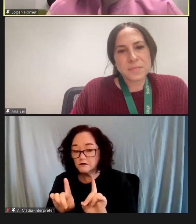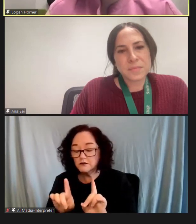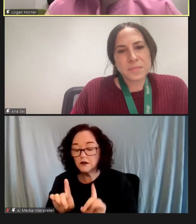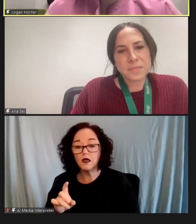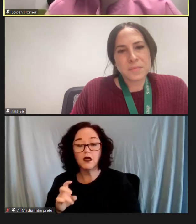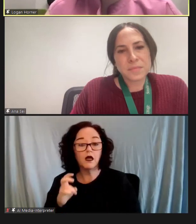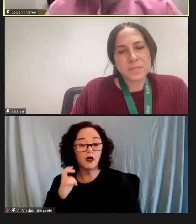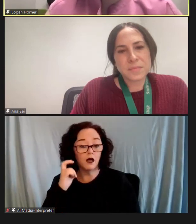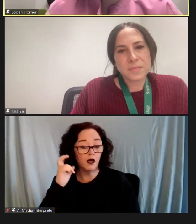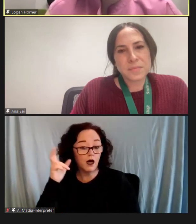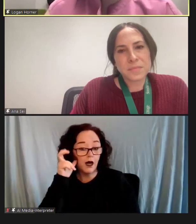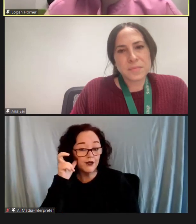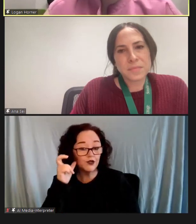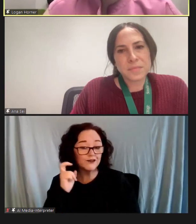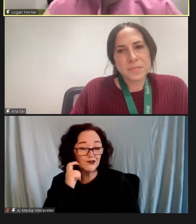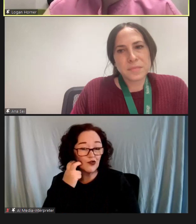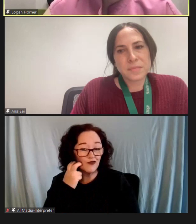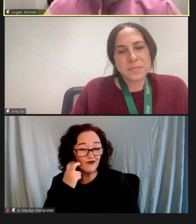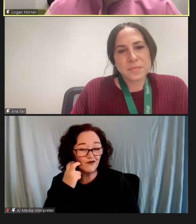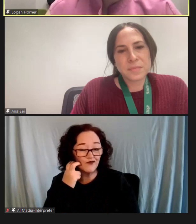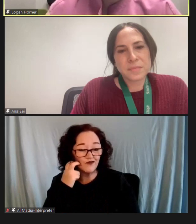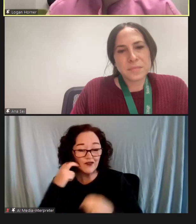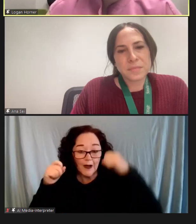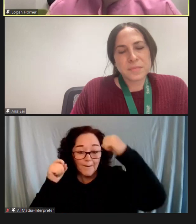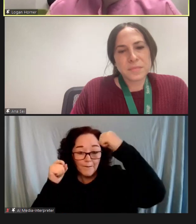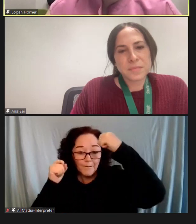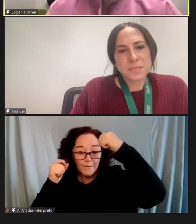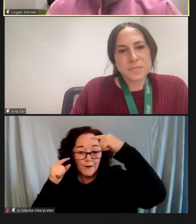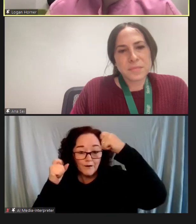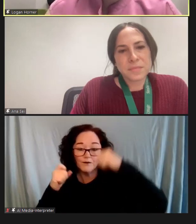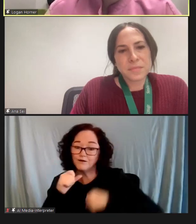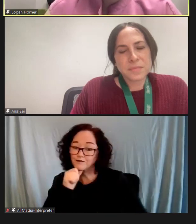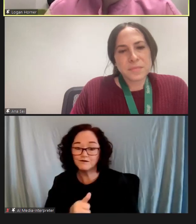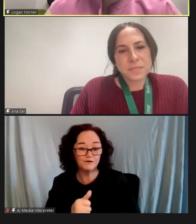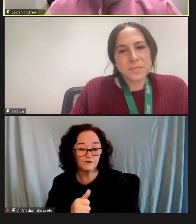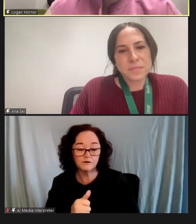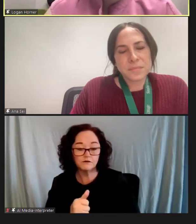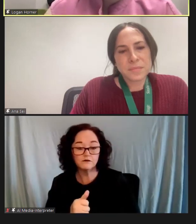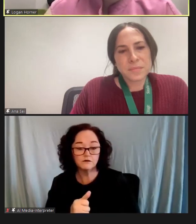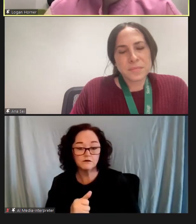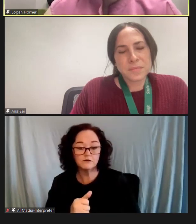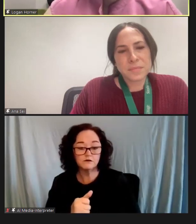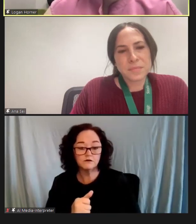sending the signal another way that you